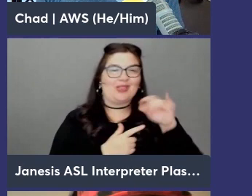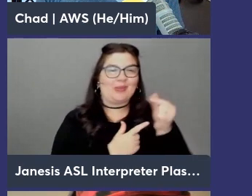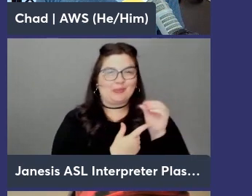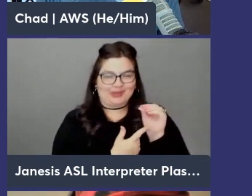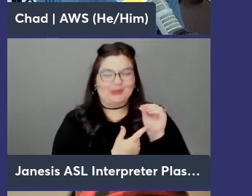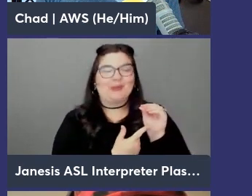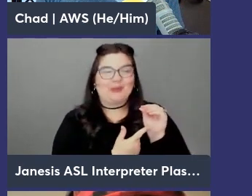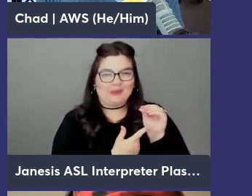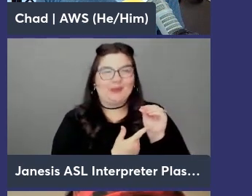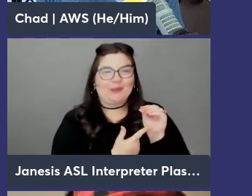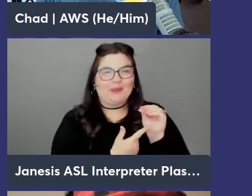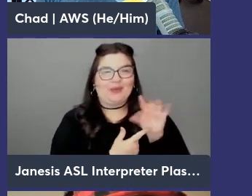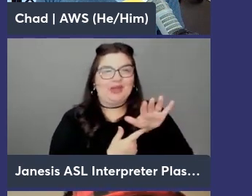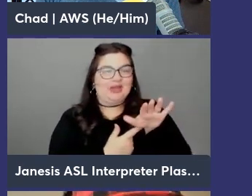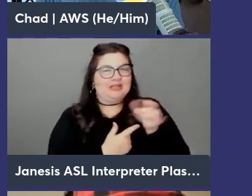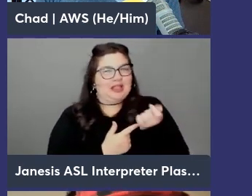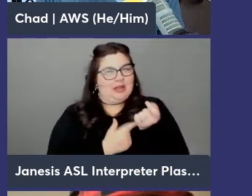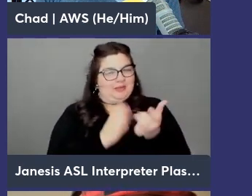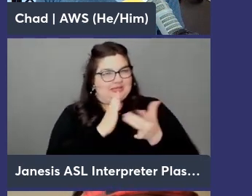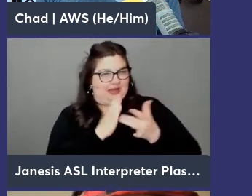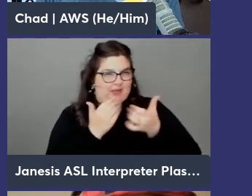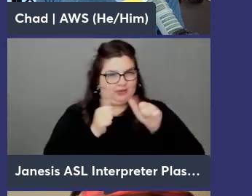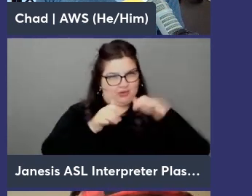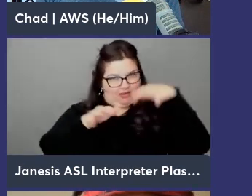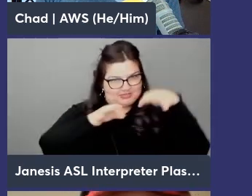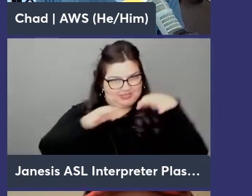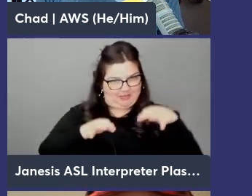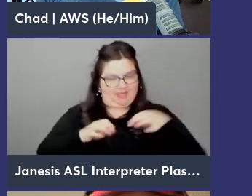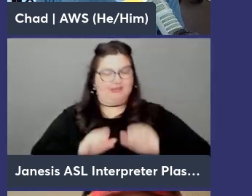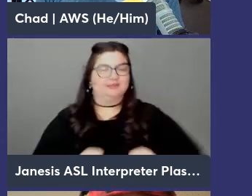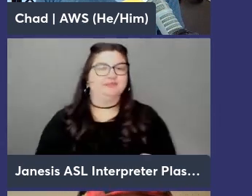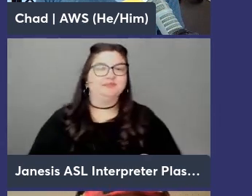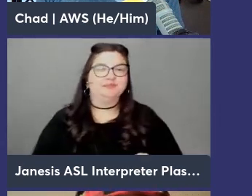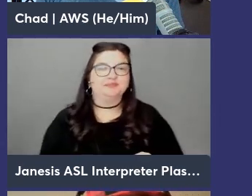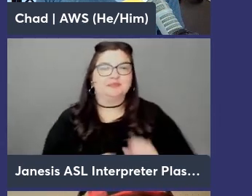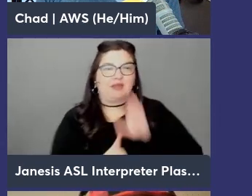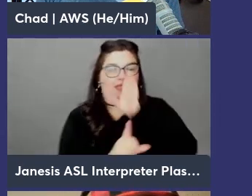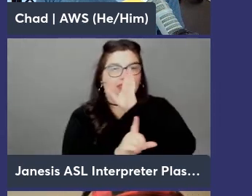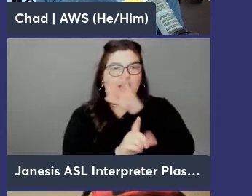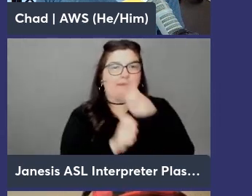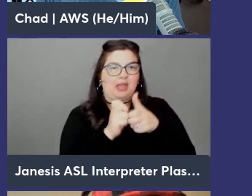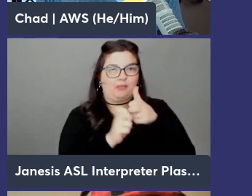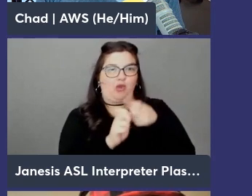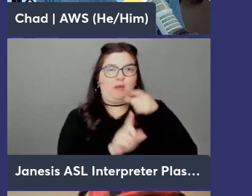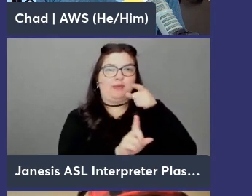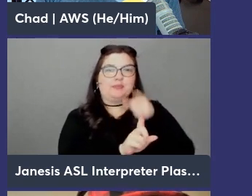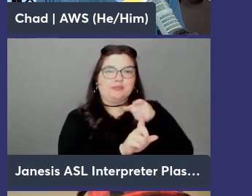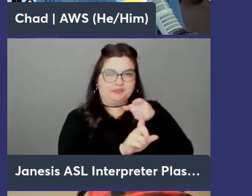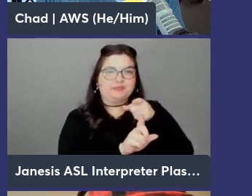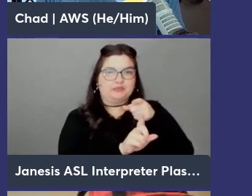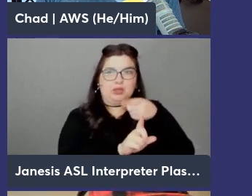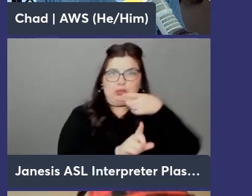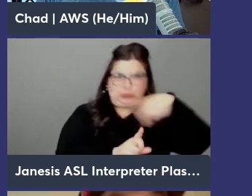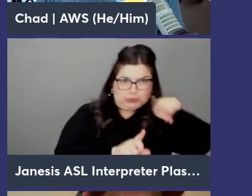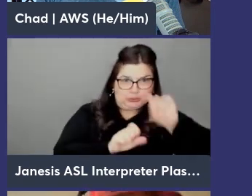So this is a bit technical, but distributed tracing is something that you can implement on your own.